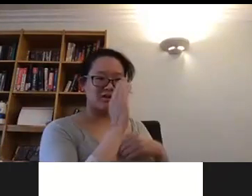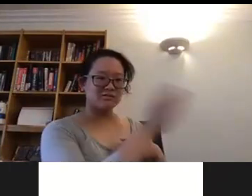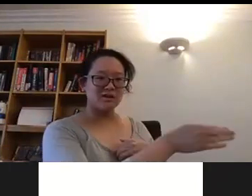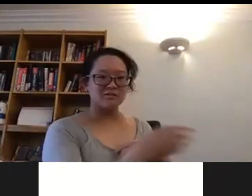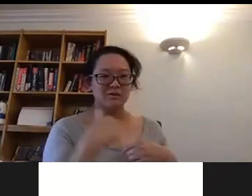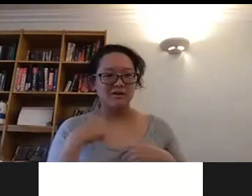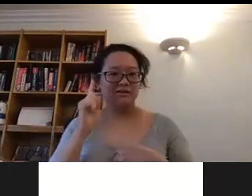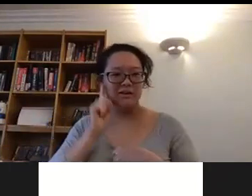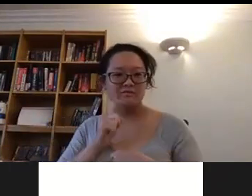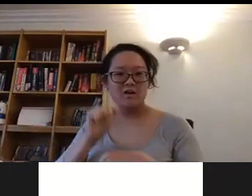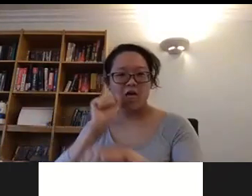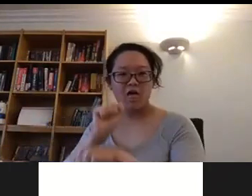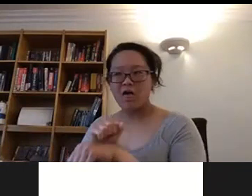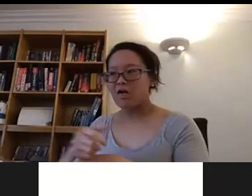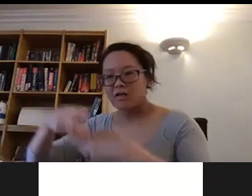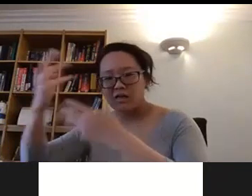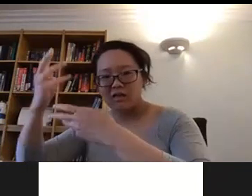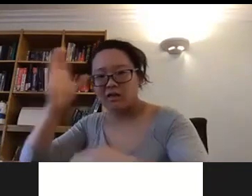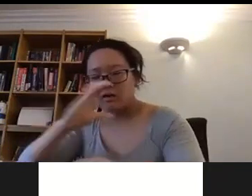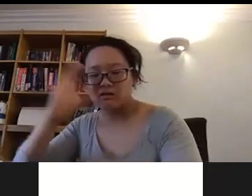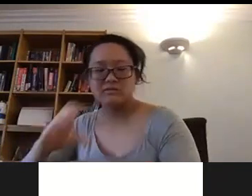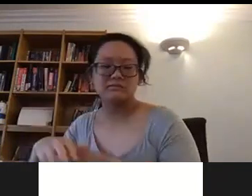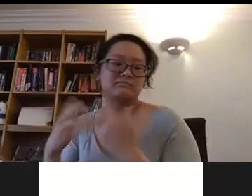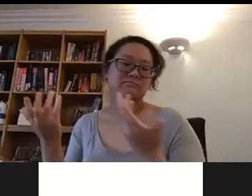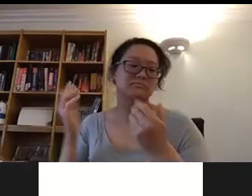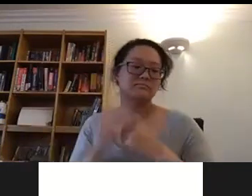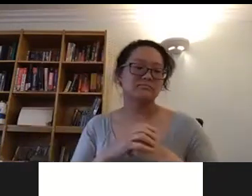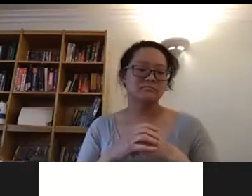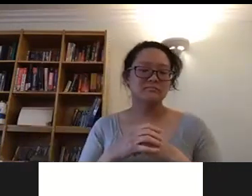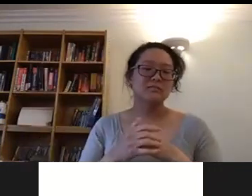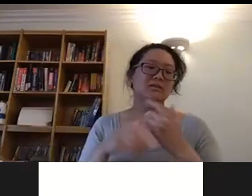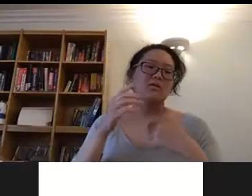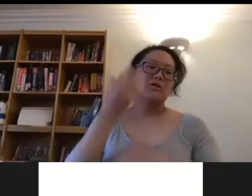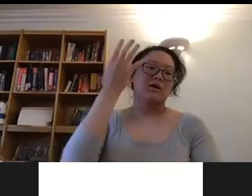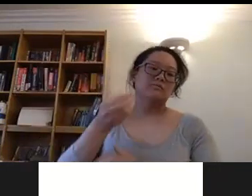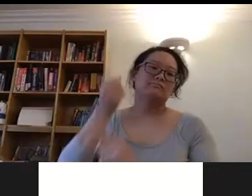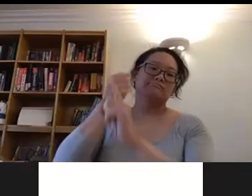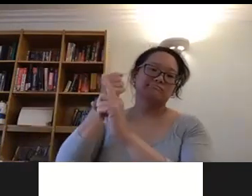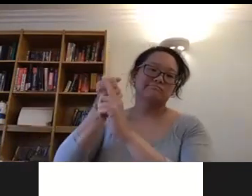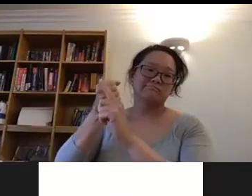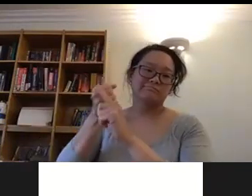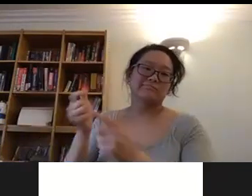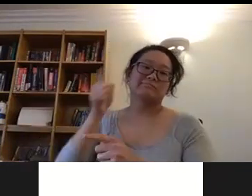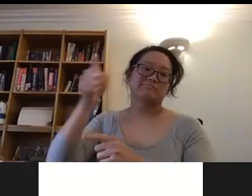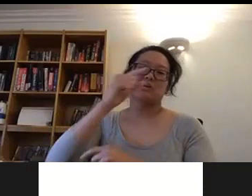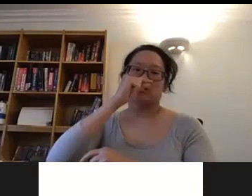on YouTube, oh, or they do have it on Youtube, but it's not fair that you have to do the extra work looking it up on YouTube,